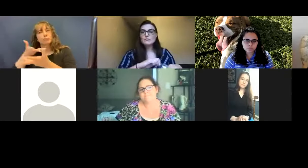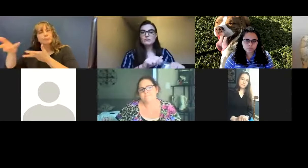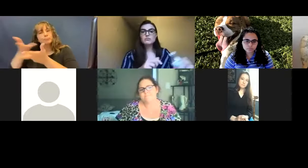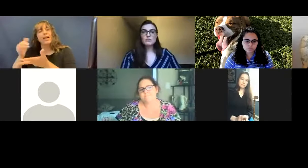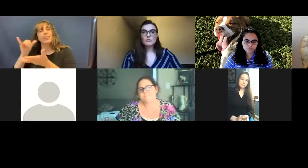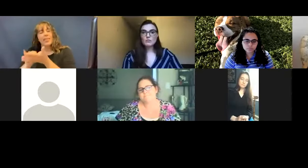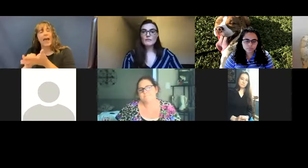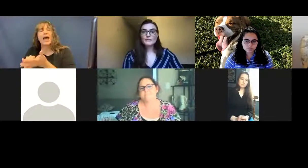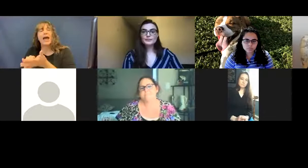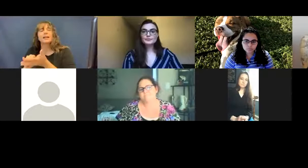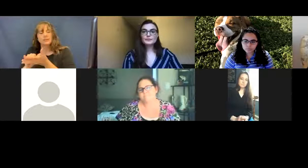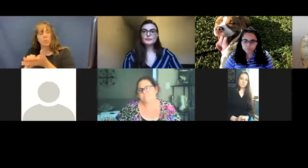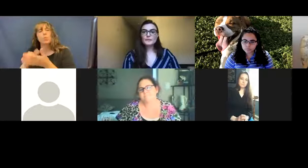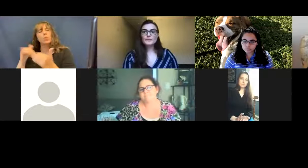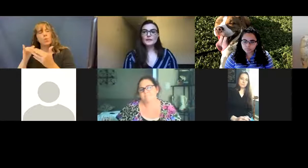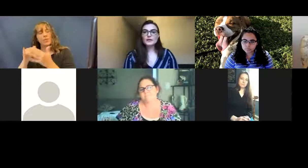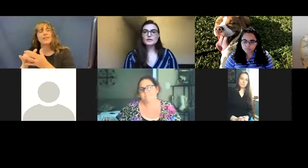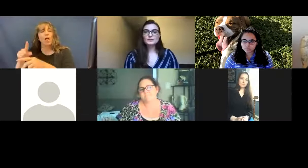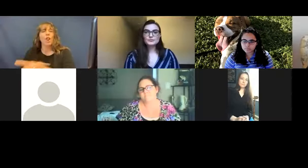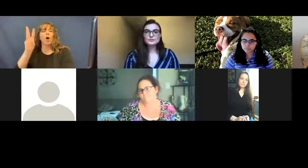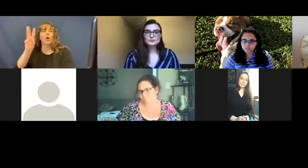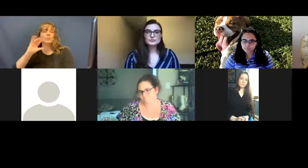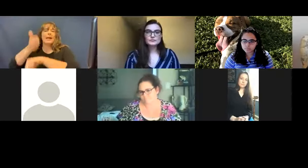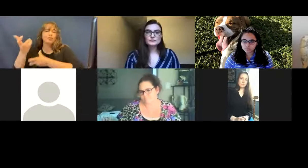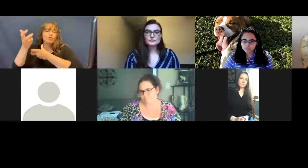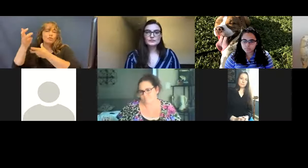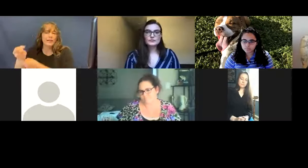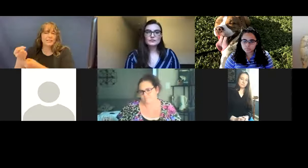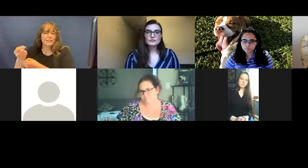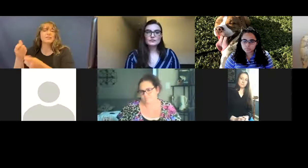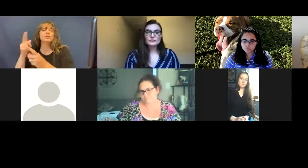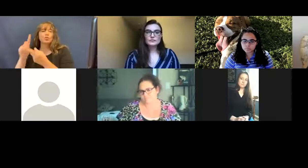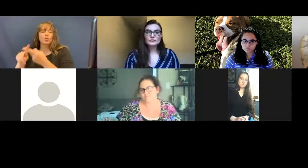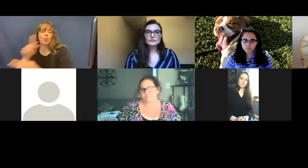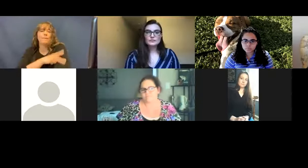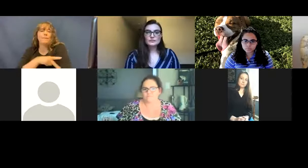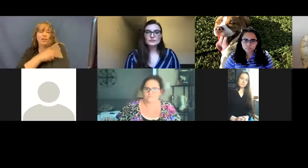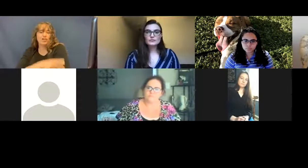trust between the patient and client and doctor or employee.